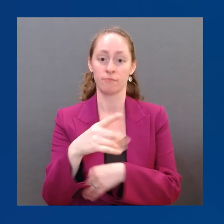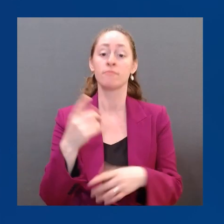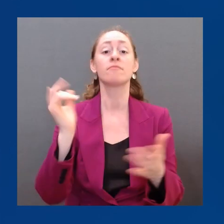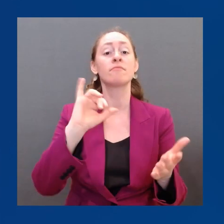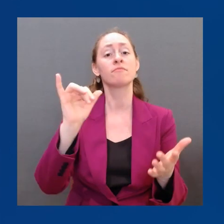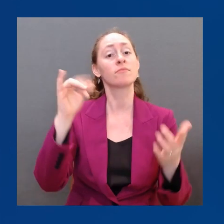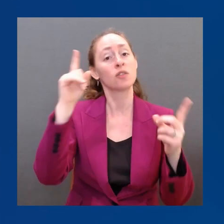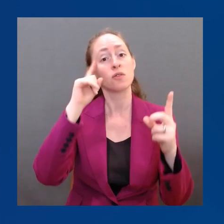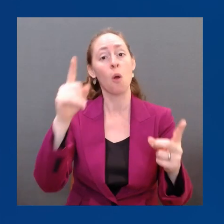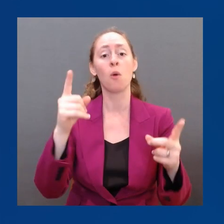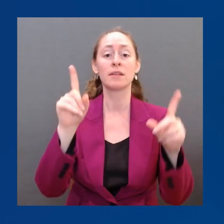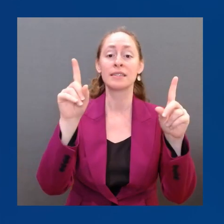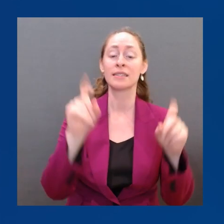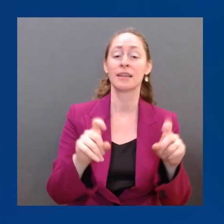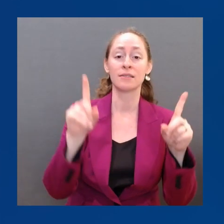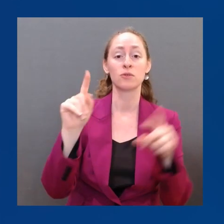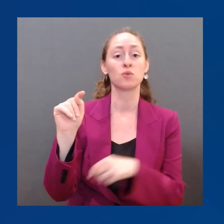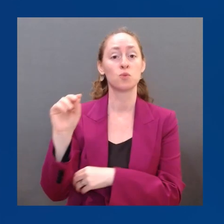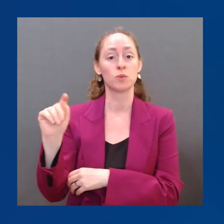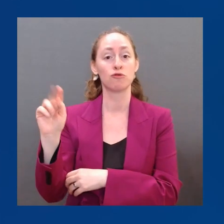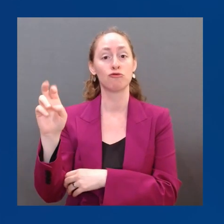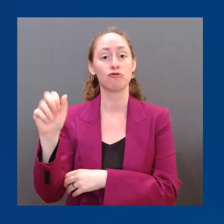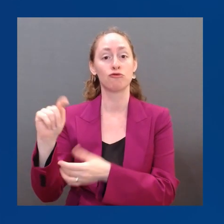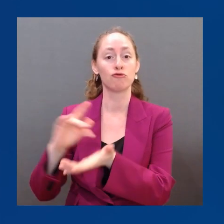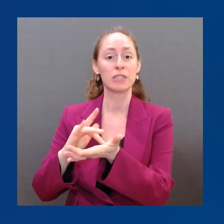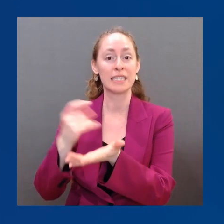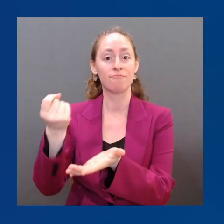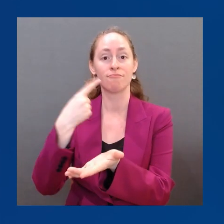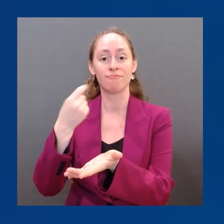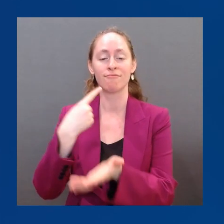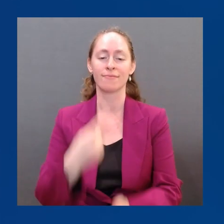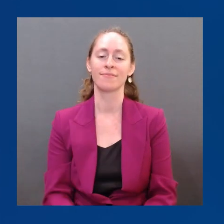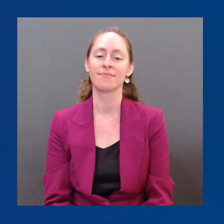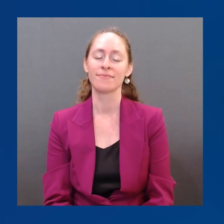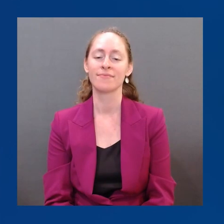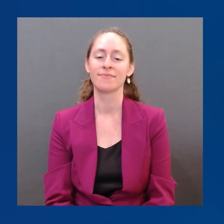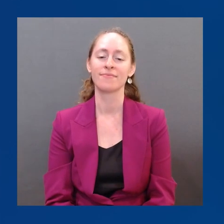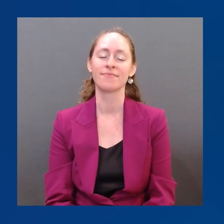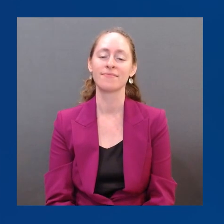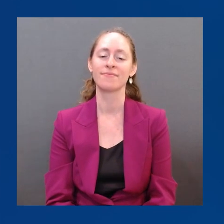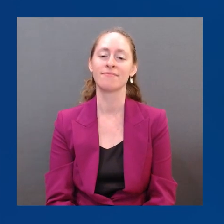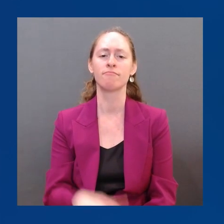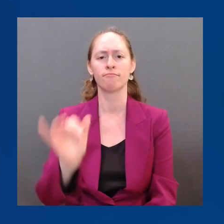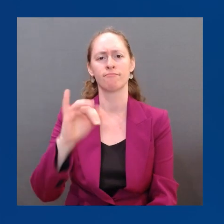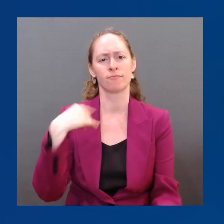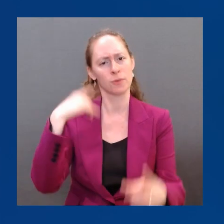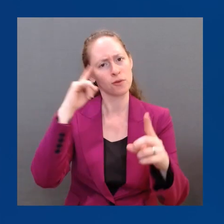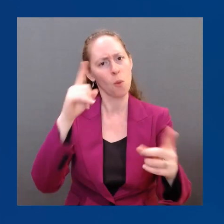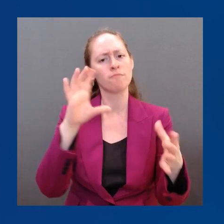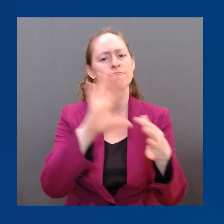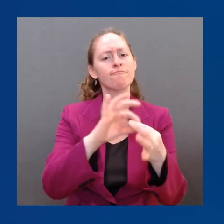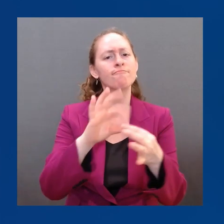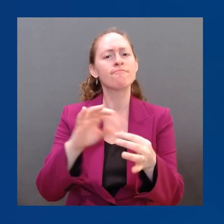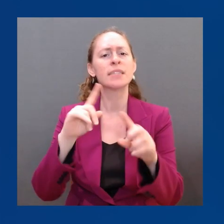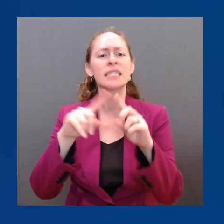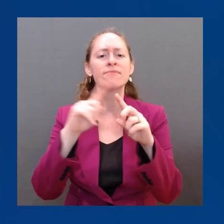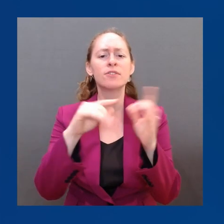We did a big effort to connect with providers and simplify the ordering and prescription process, making sure they understood what drug --